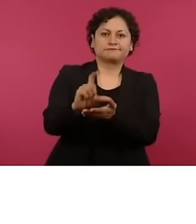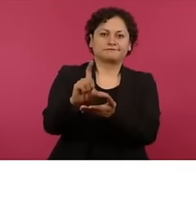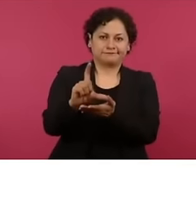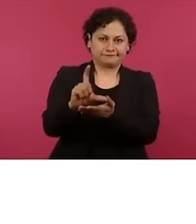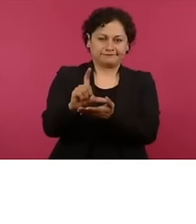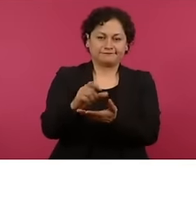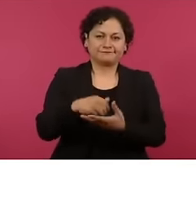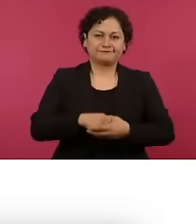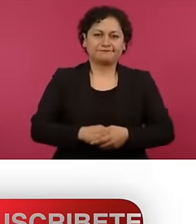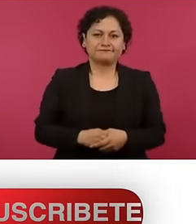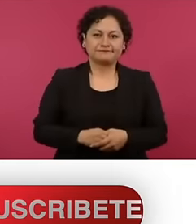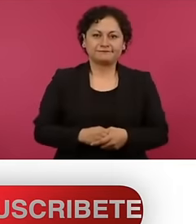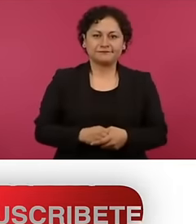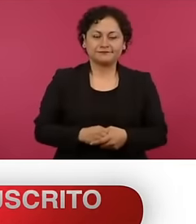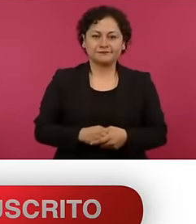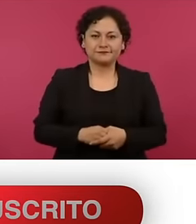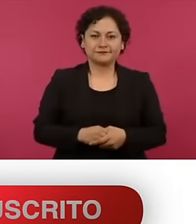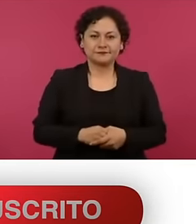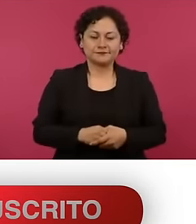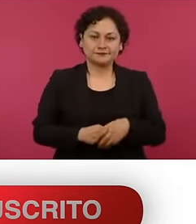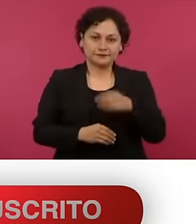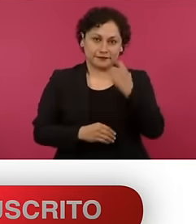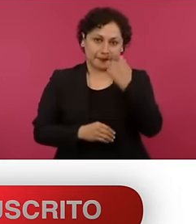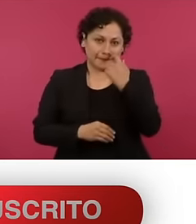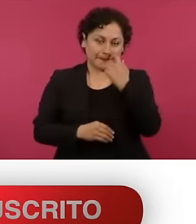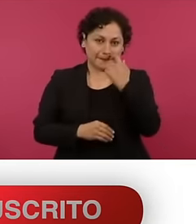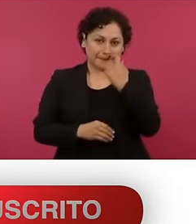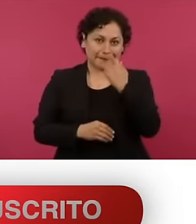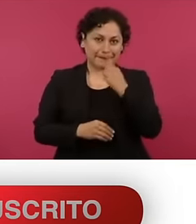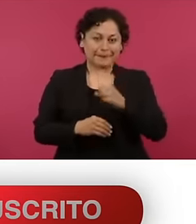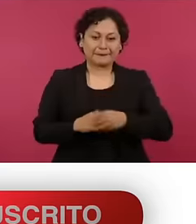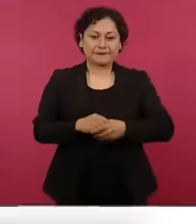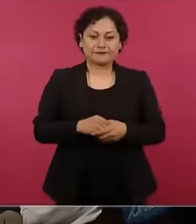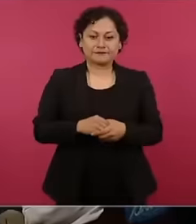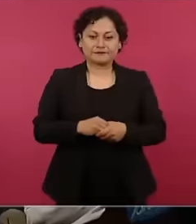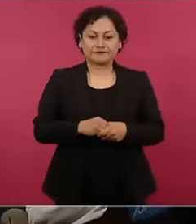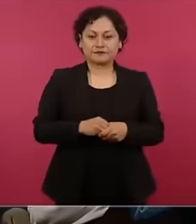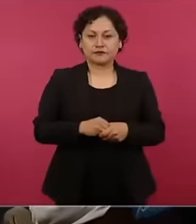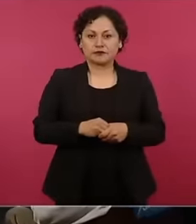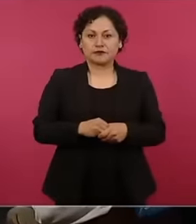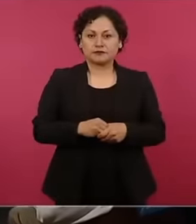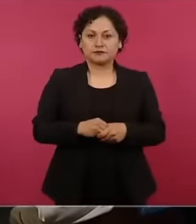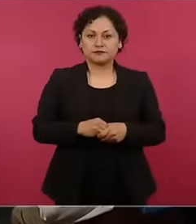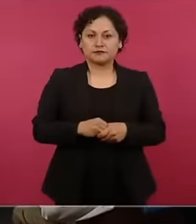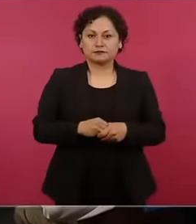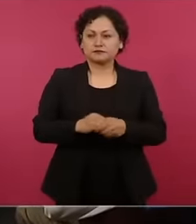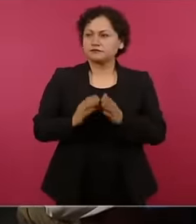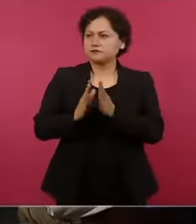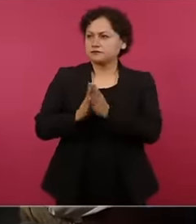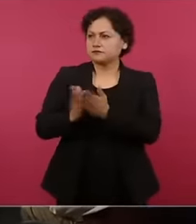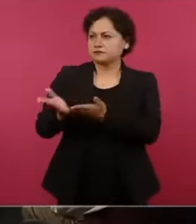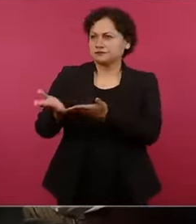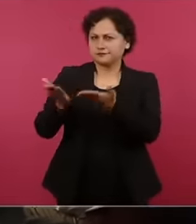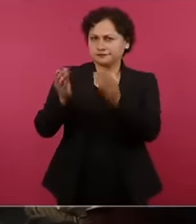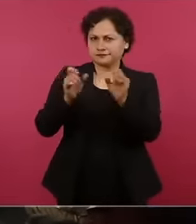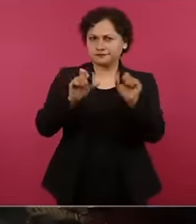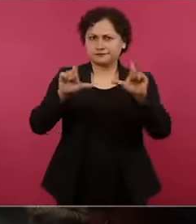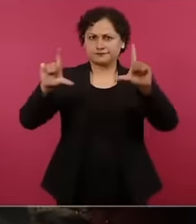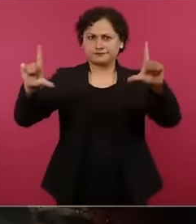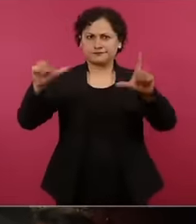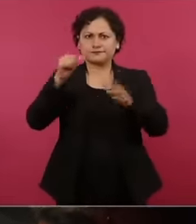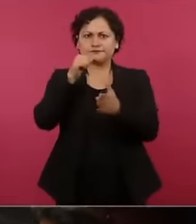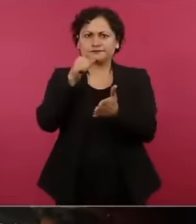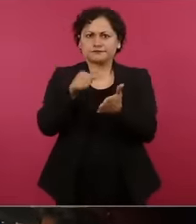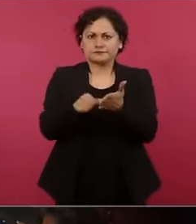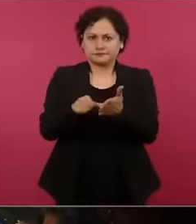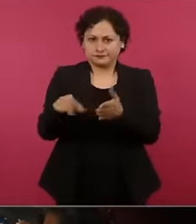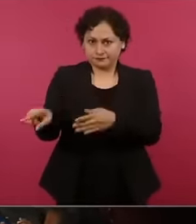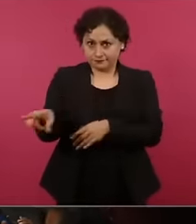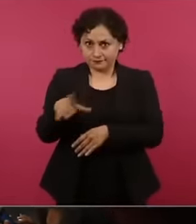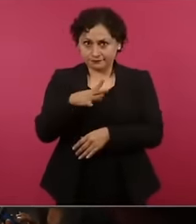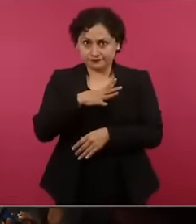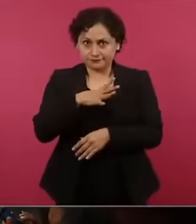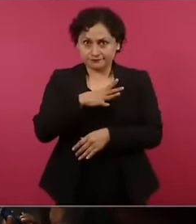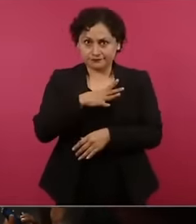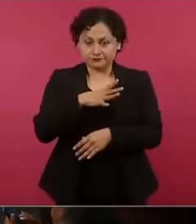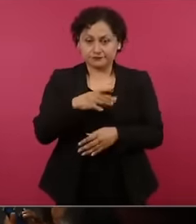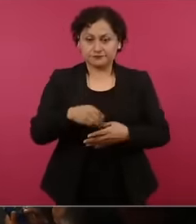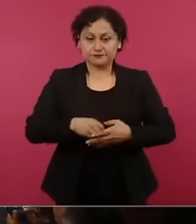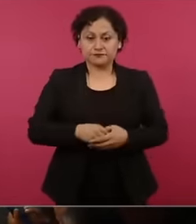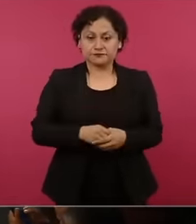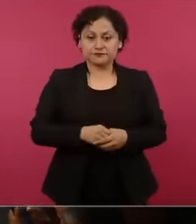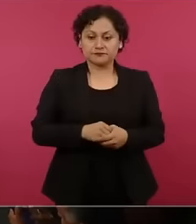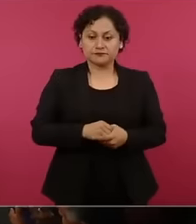salaries if you post the letter If you have it if not here I can